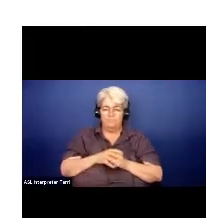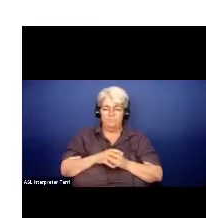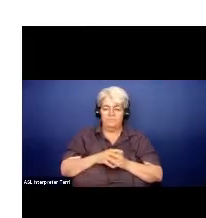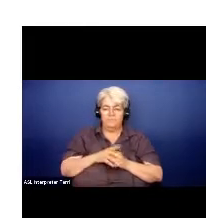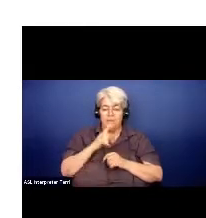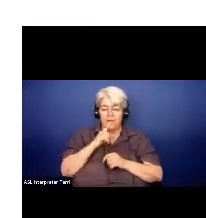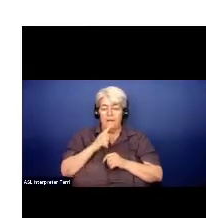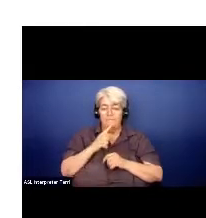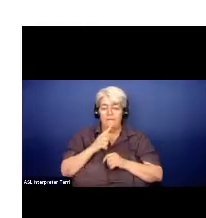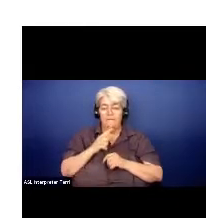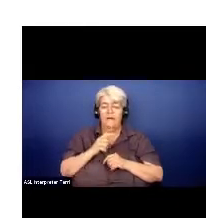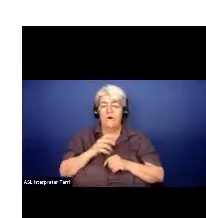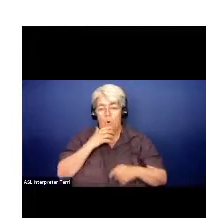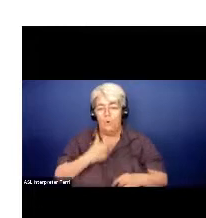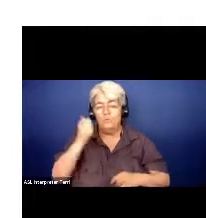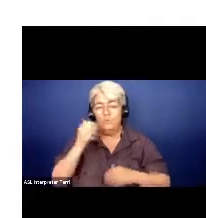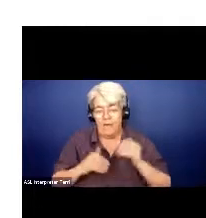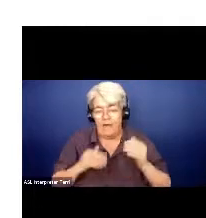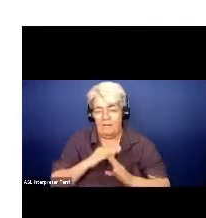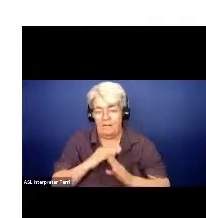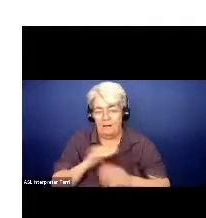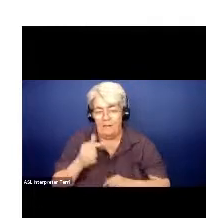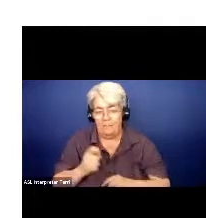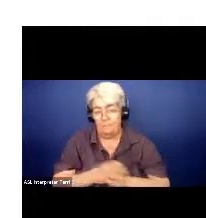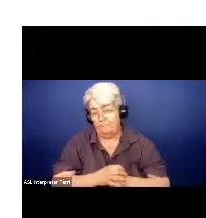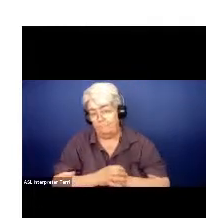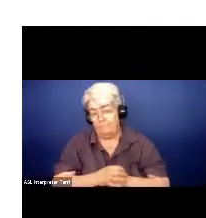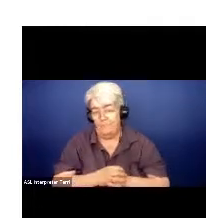a middle-aged white male with precious